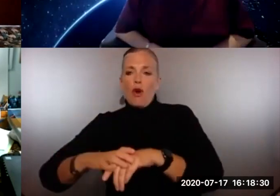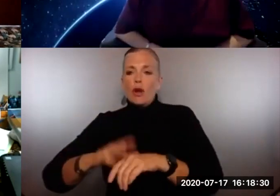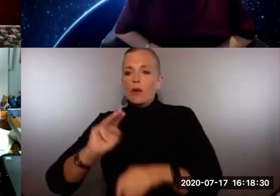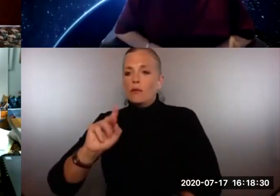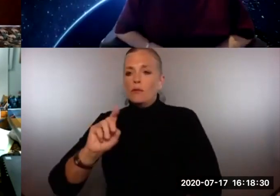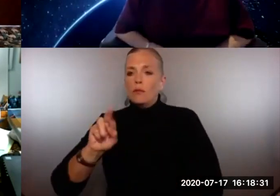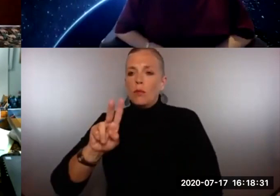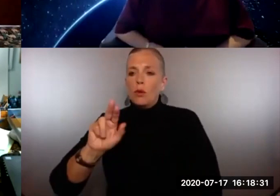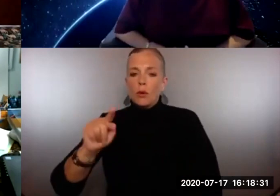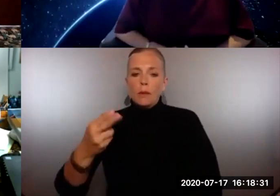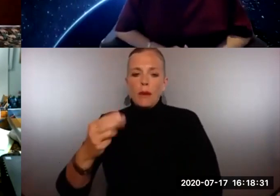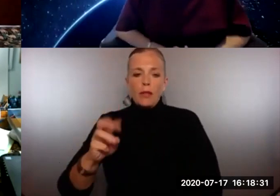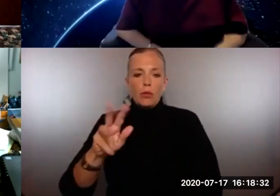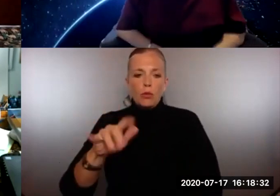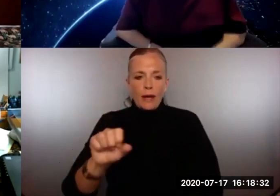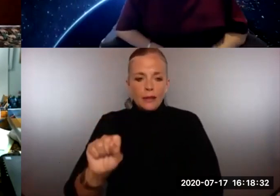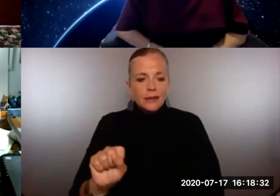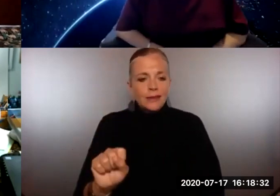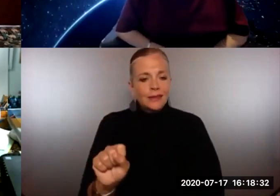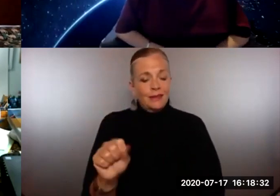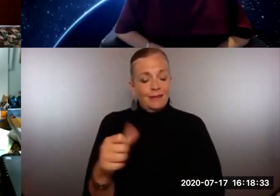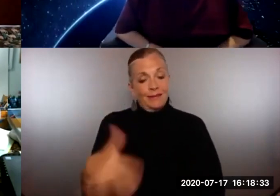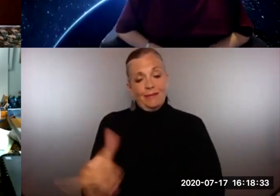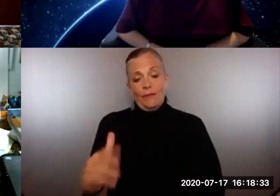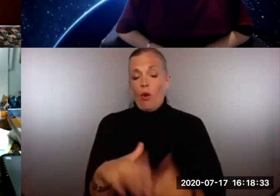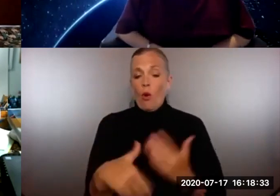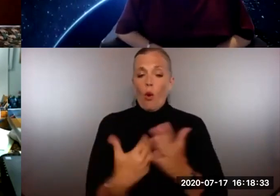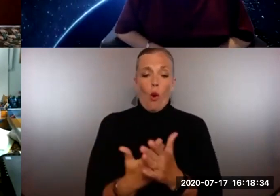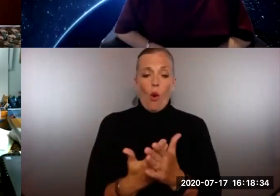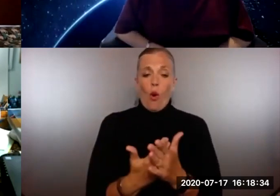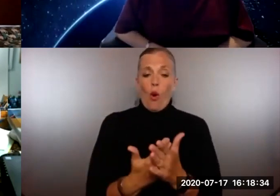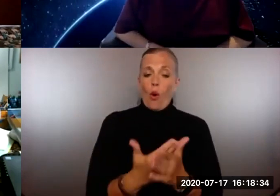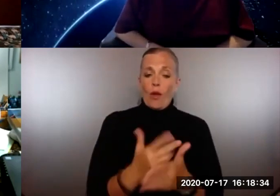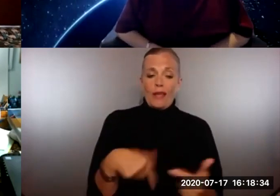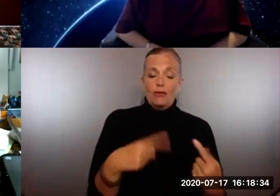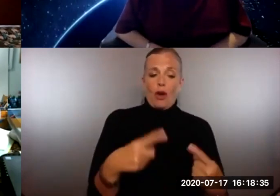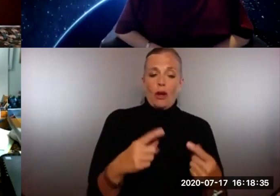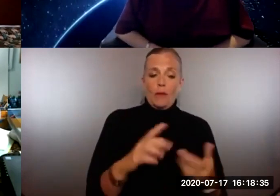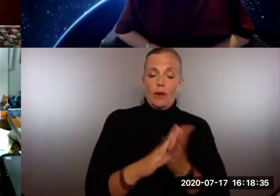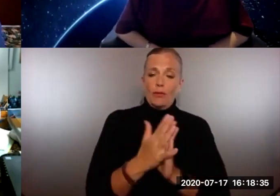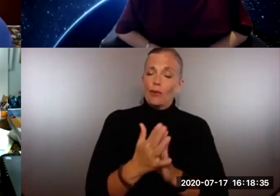Great question, Hari. I think there are many ways to address this.